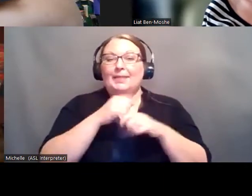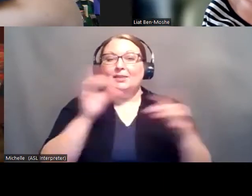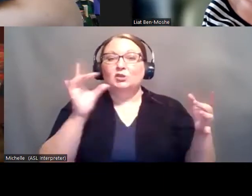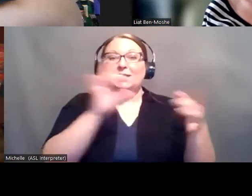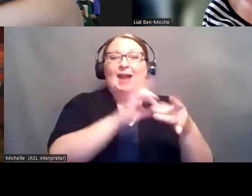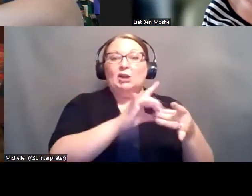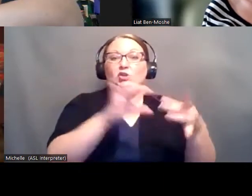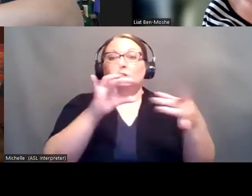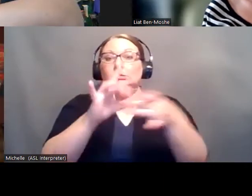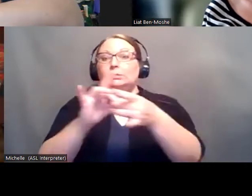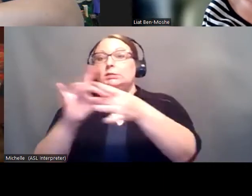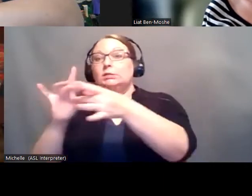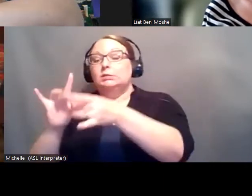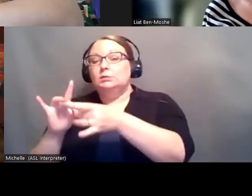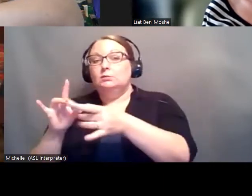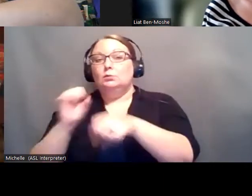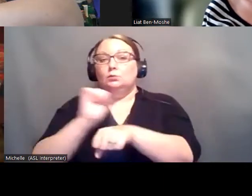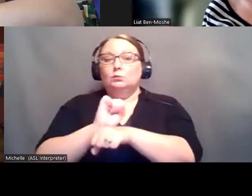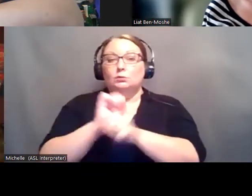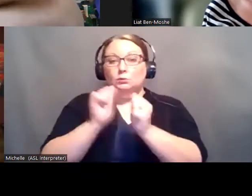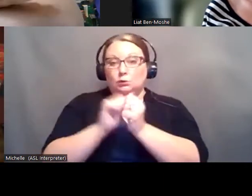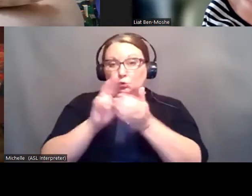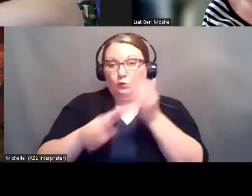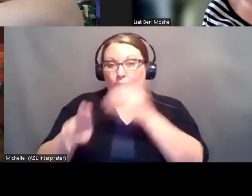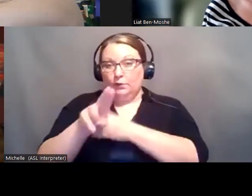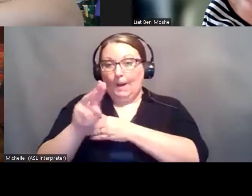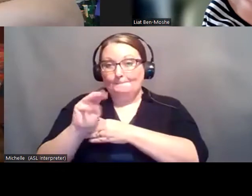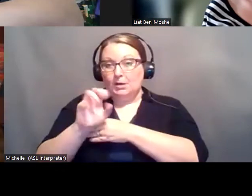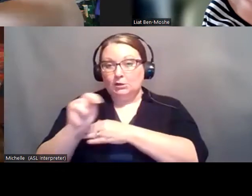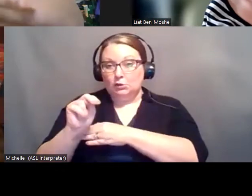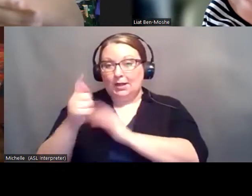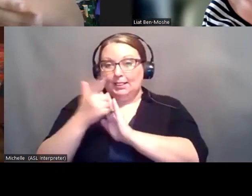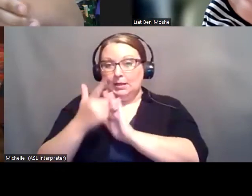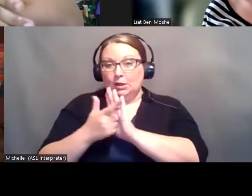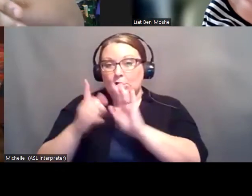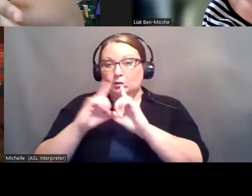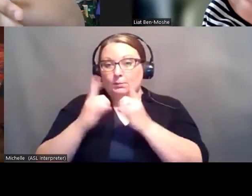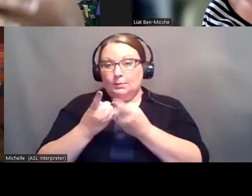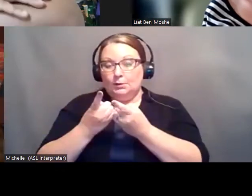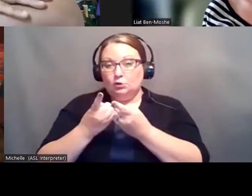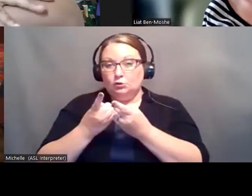with the University of Minnesota's legal department for Student Unions & Activities,